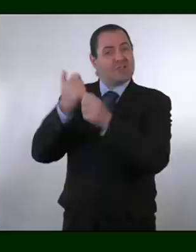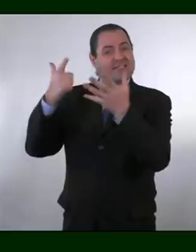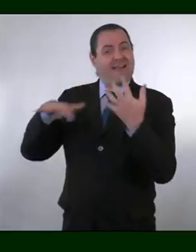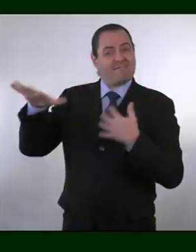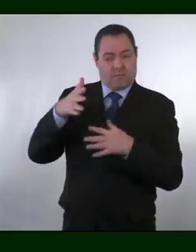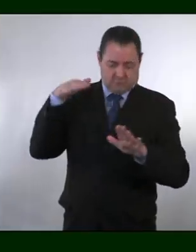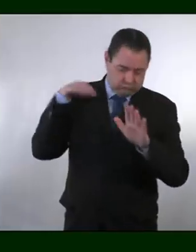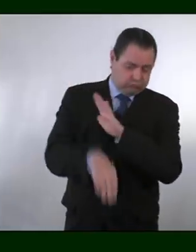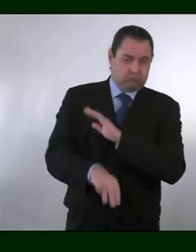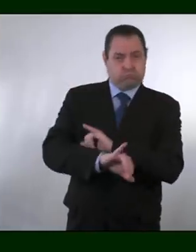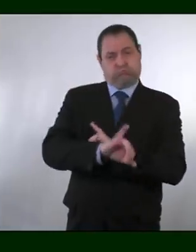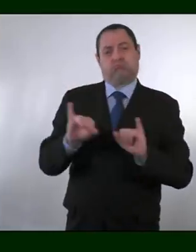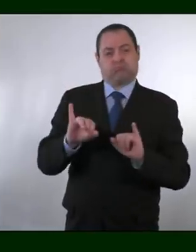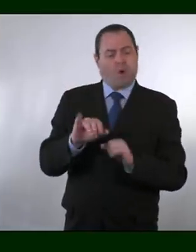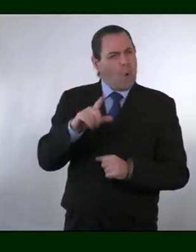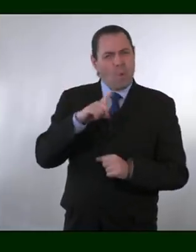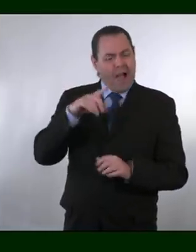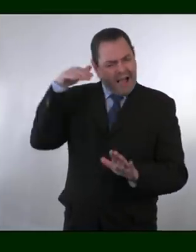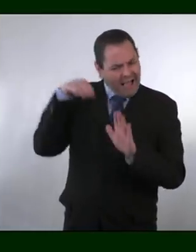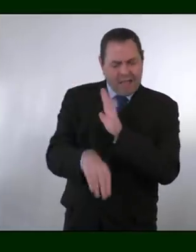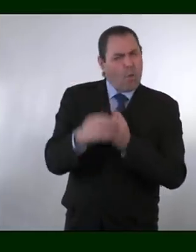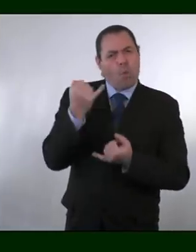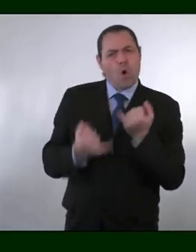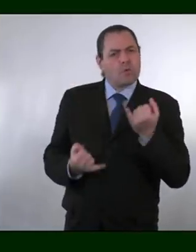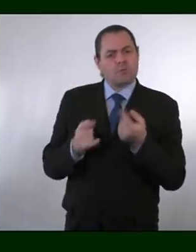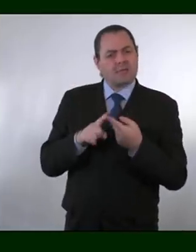the UK has had the deepest recession in the G7 and the highest number of covid